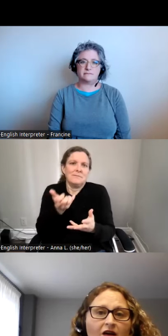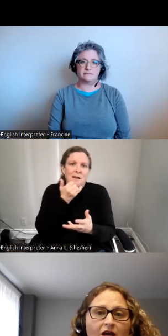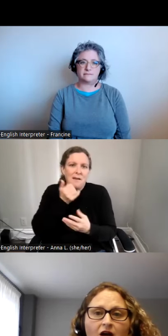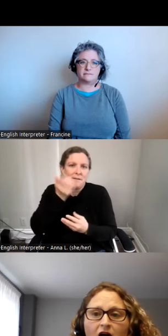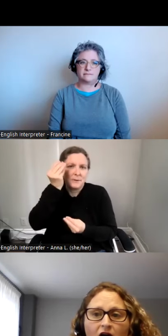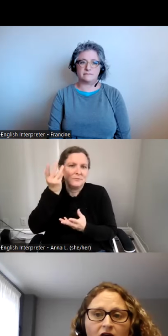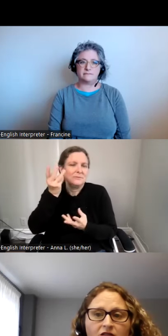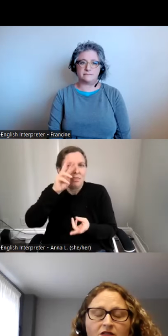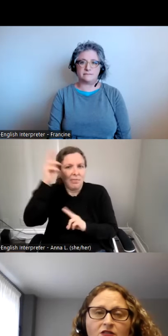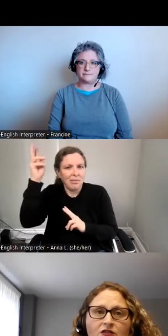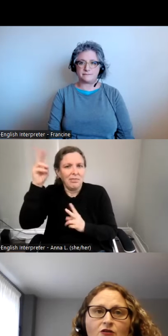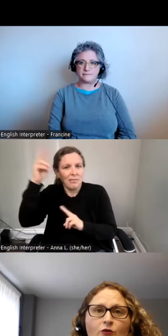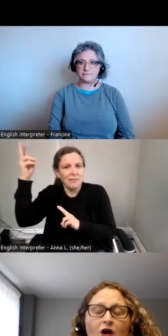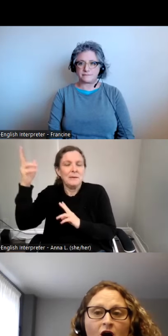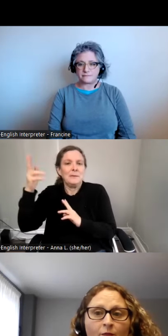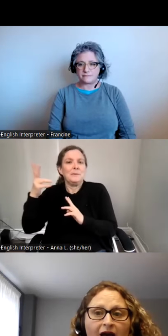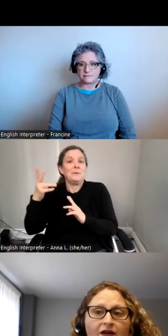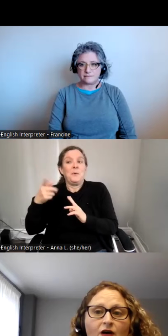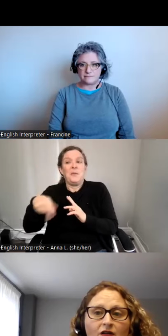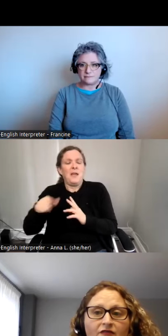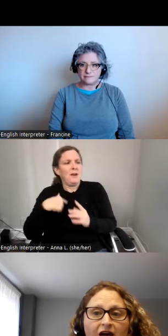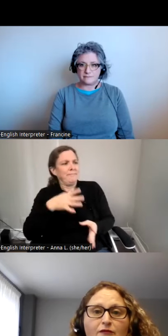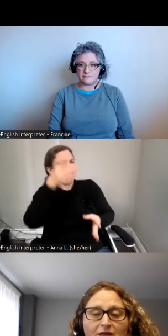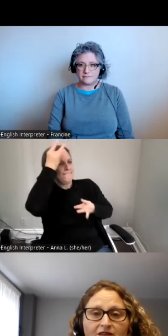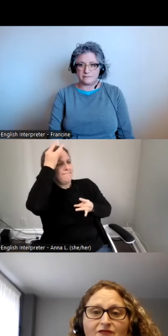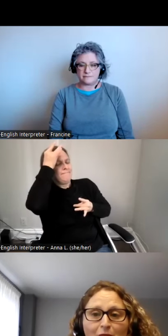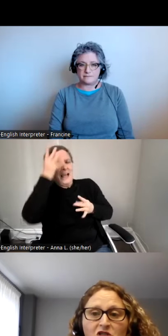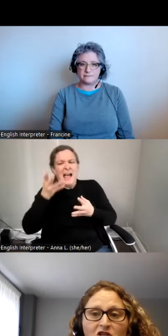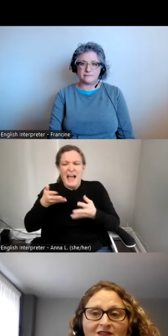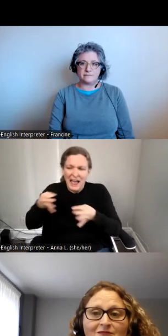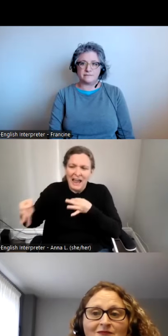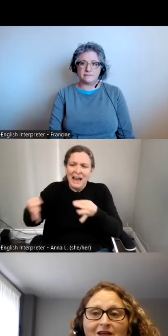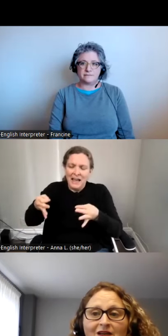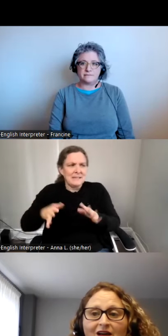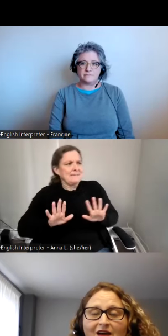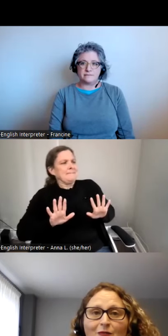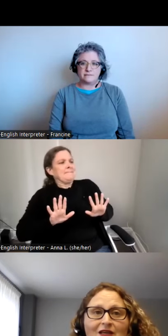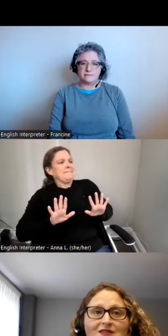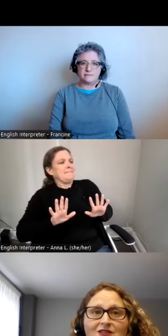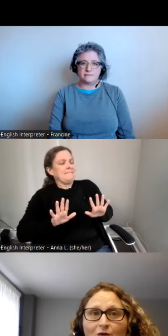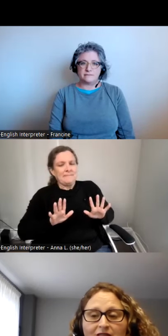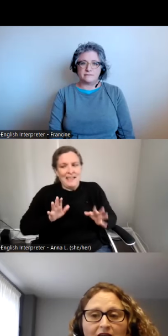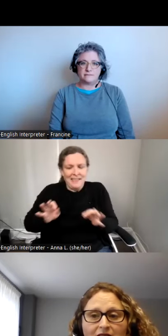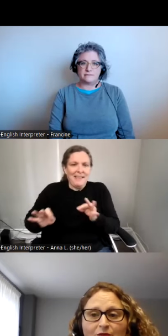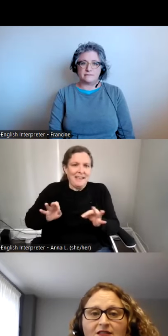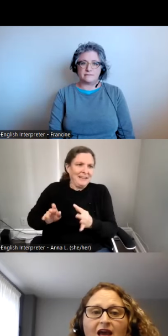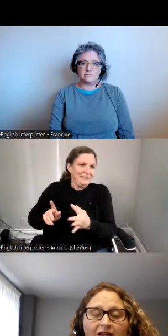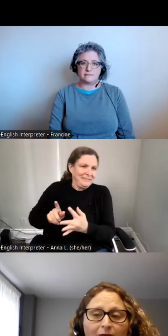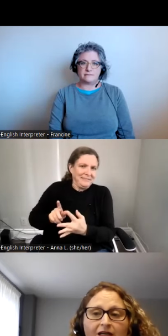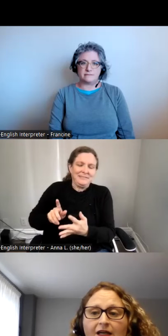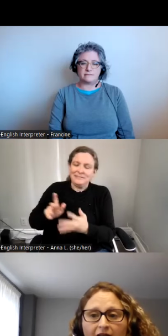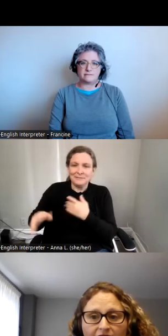about the vaccines, the Covid vaccines